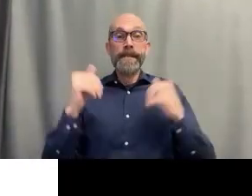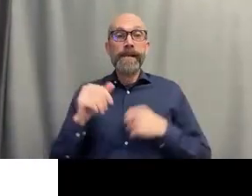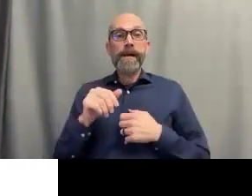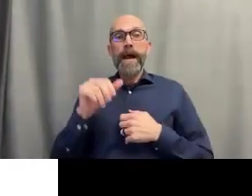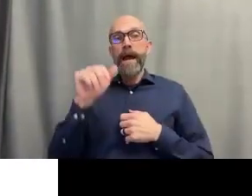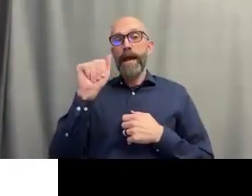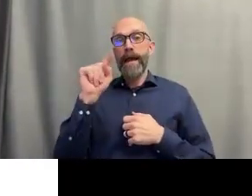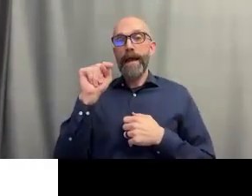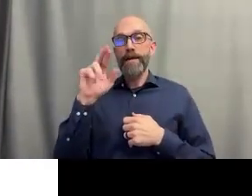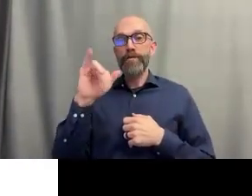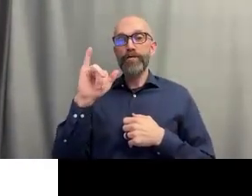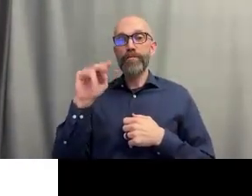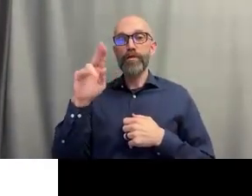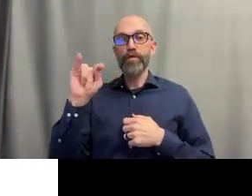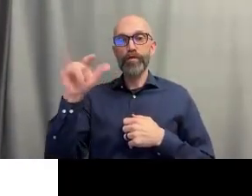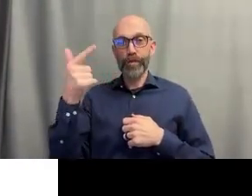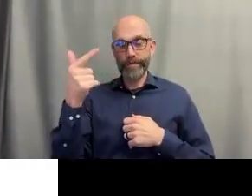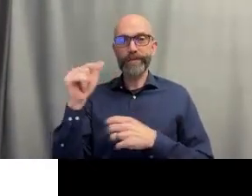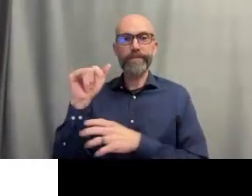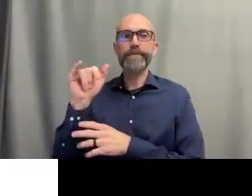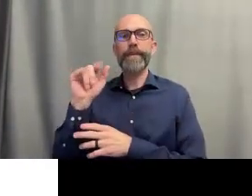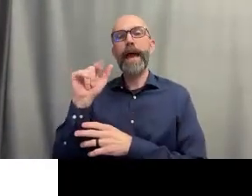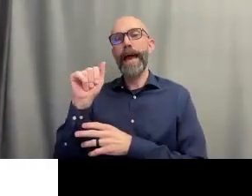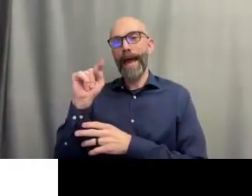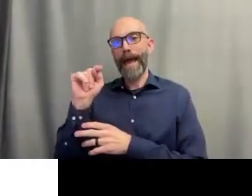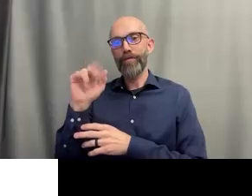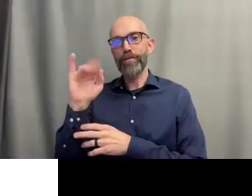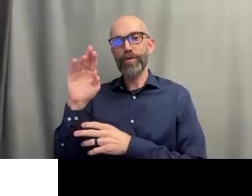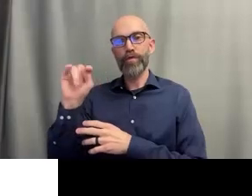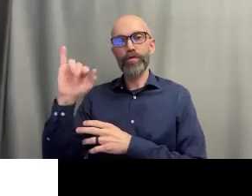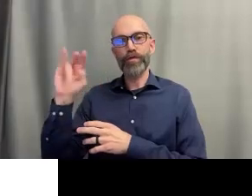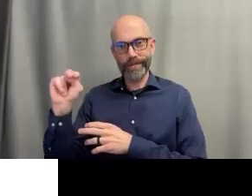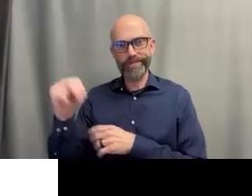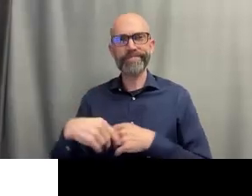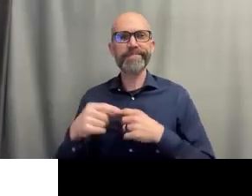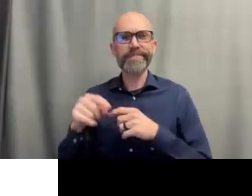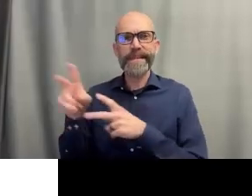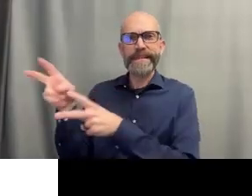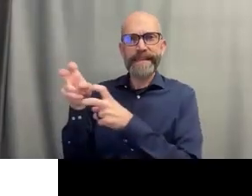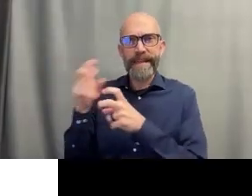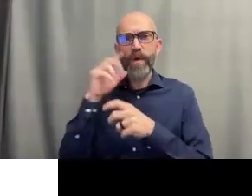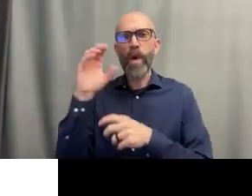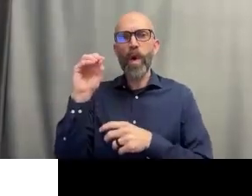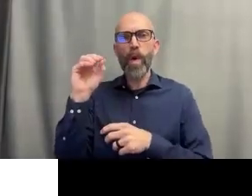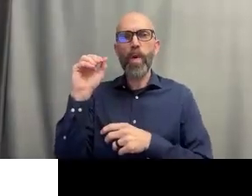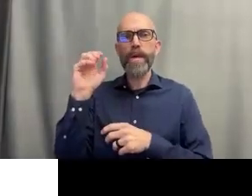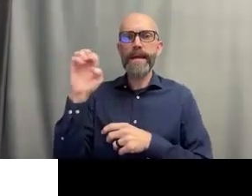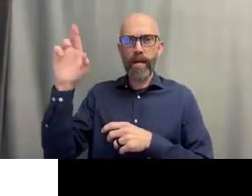really the attribution, the citations for using any of these OER materials is a little bit simpler